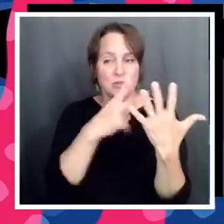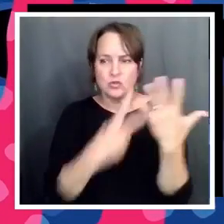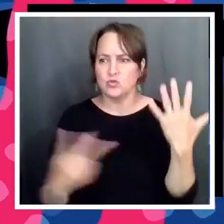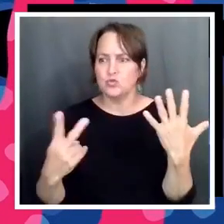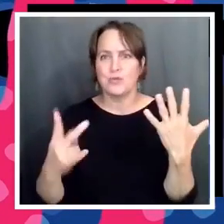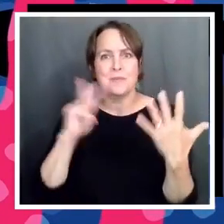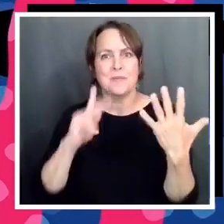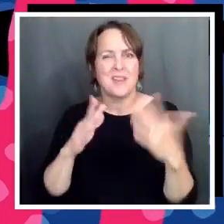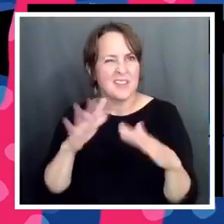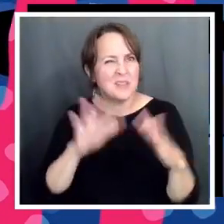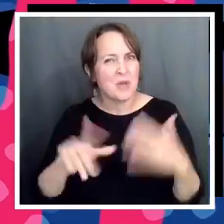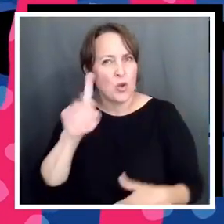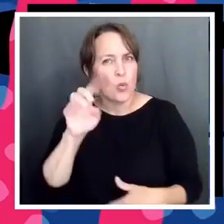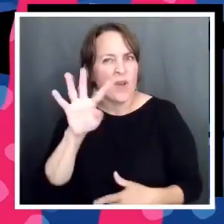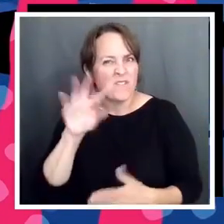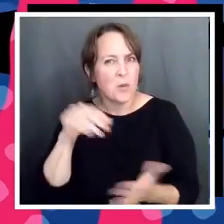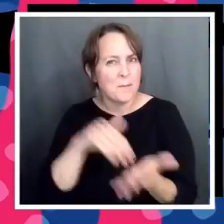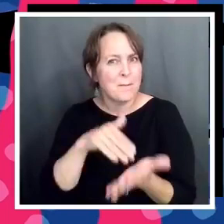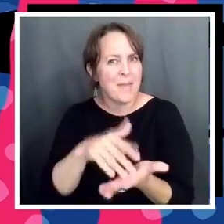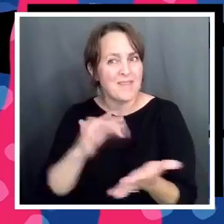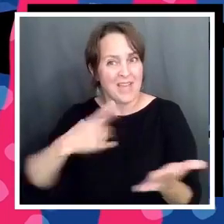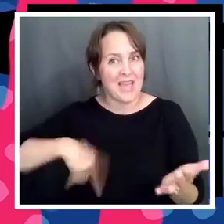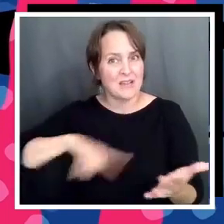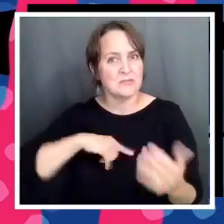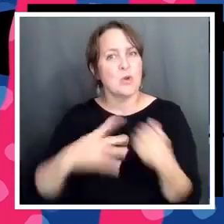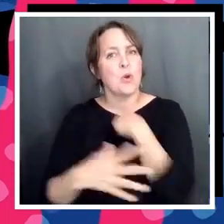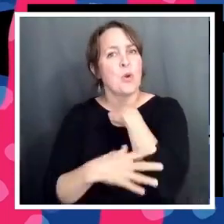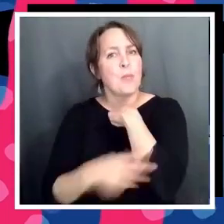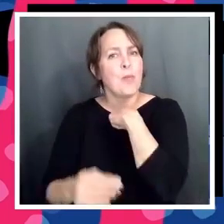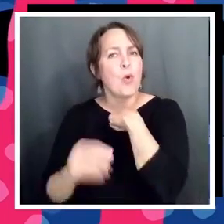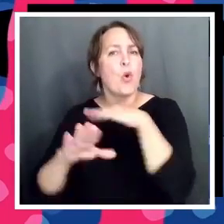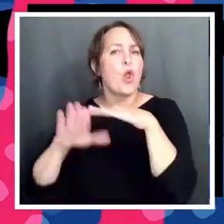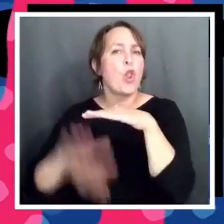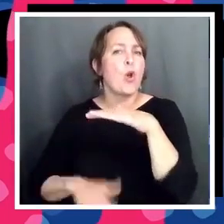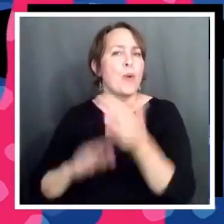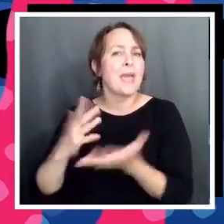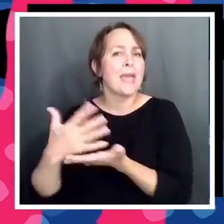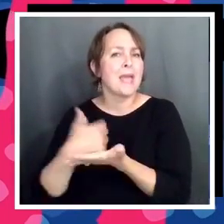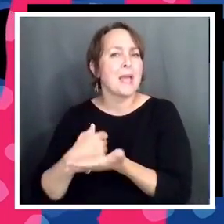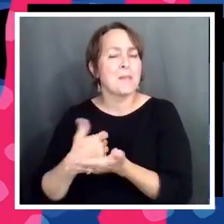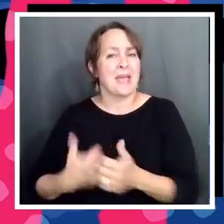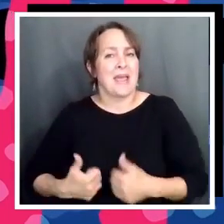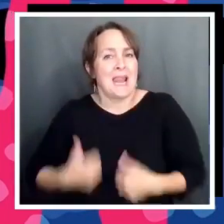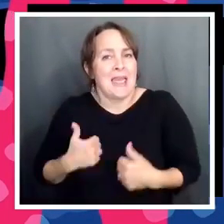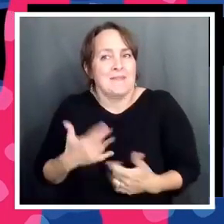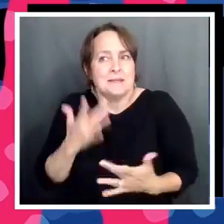THE PEOPLE DON'T REALIZE EVEN